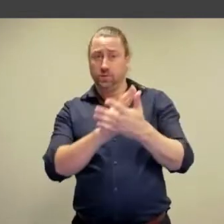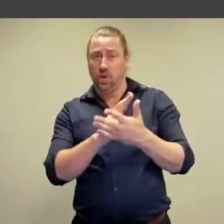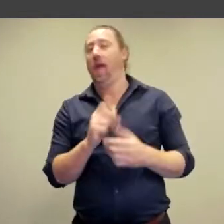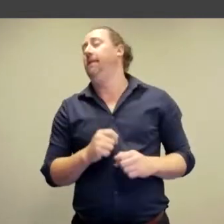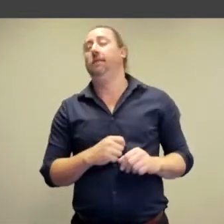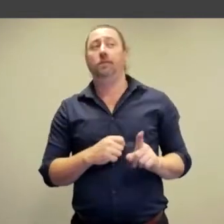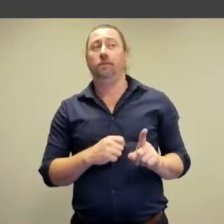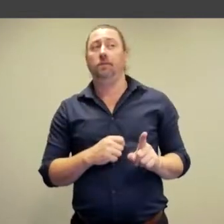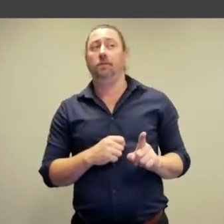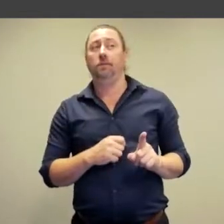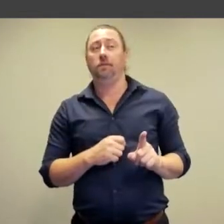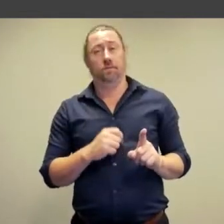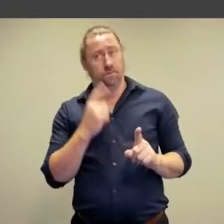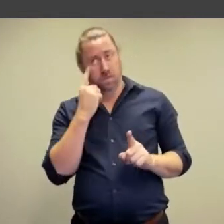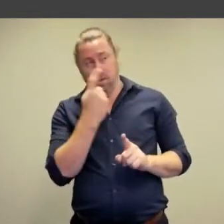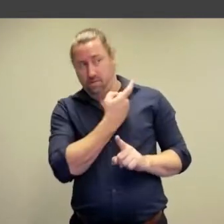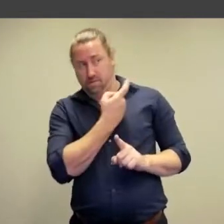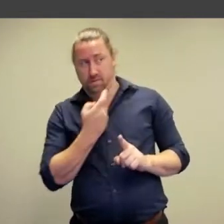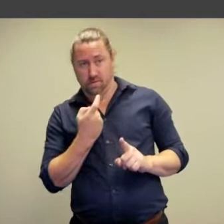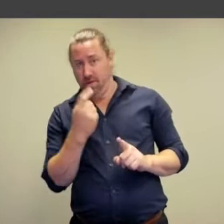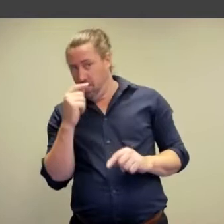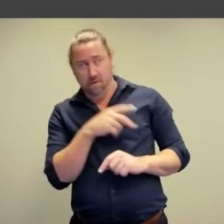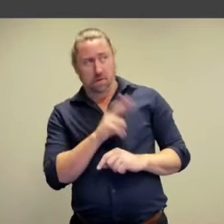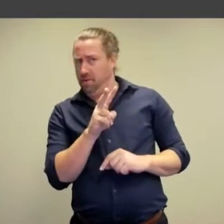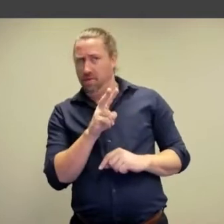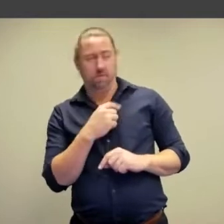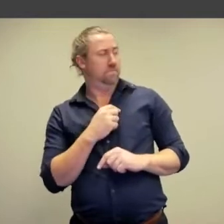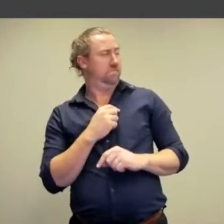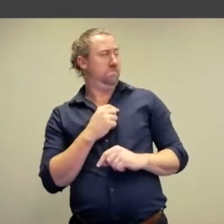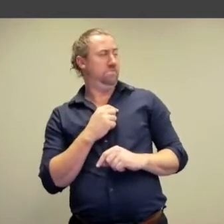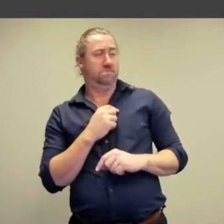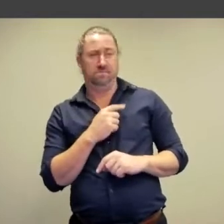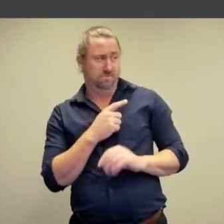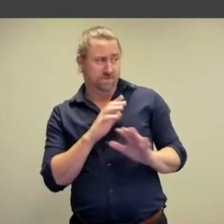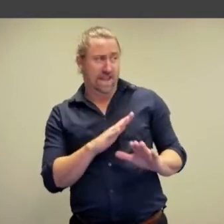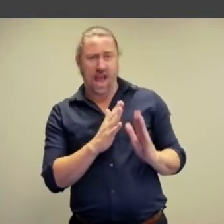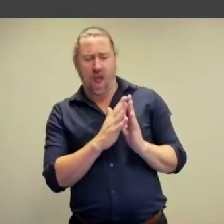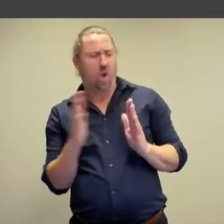other people coming in, taking note of